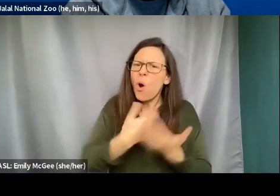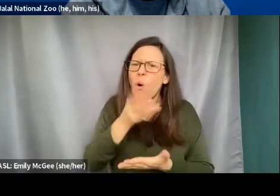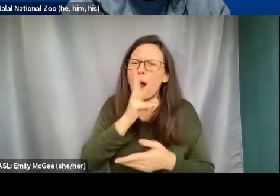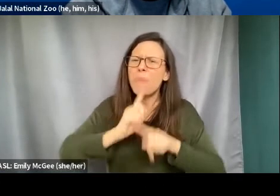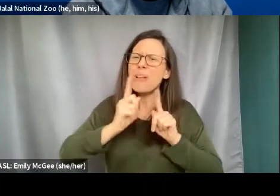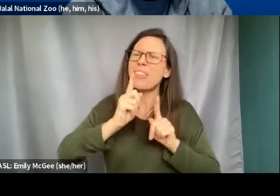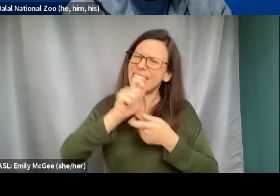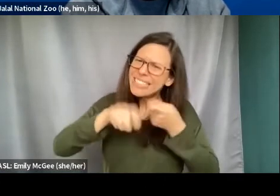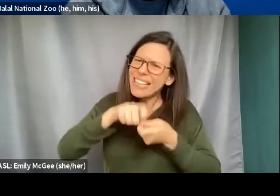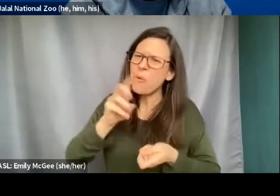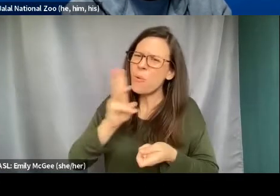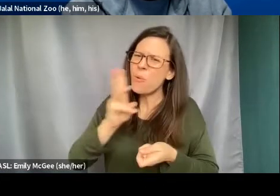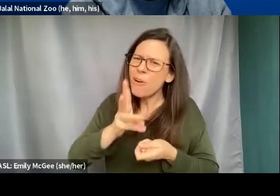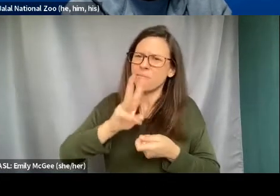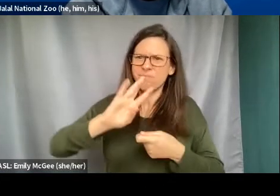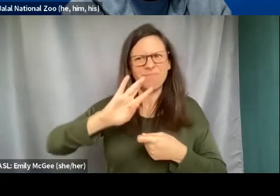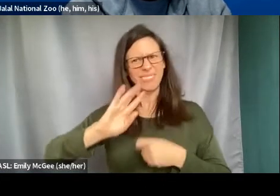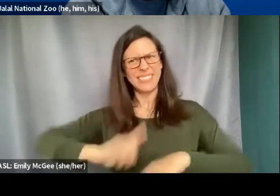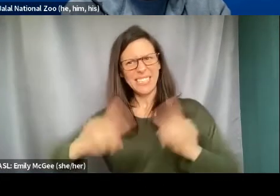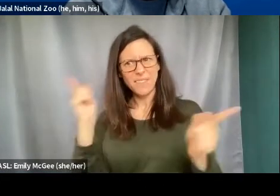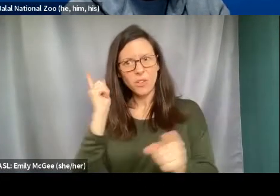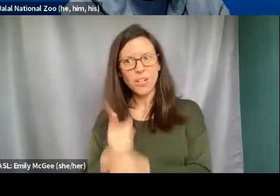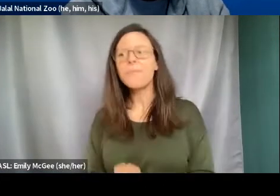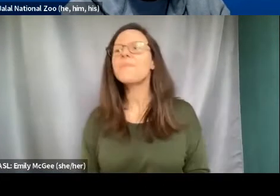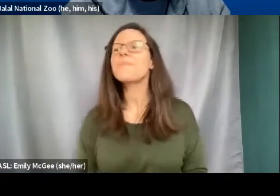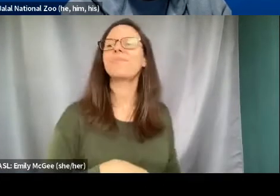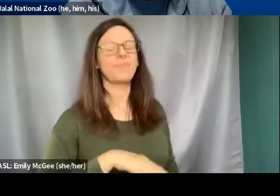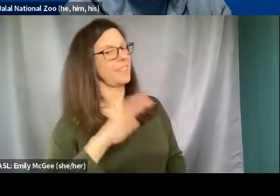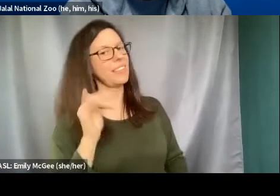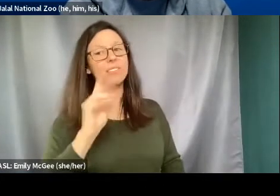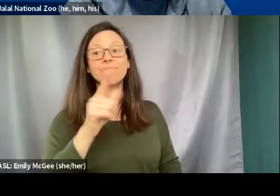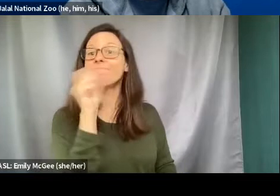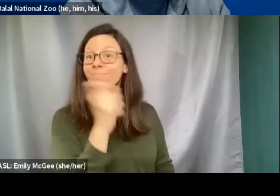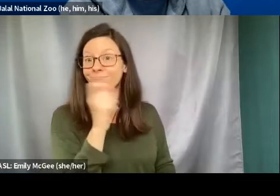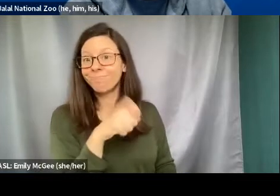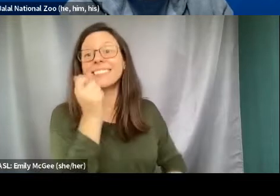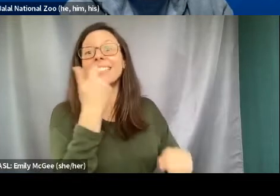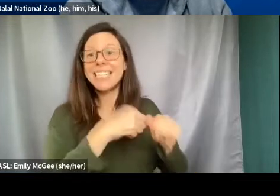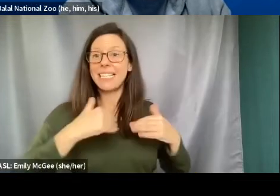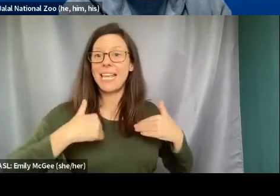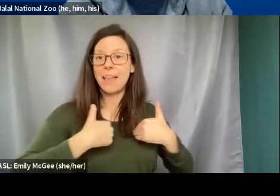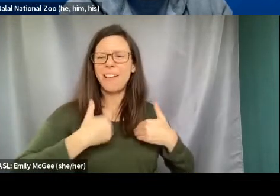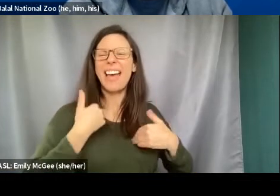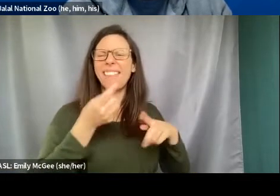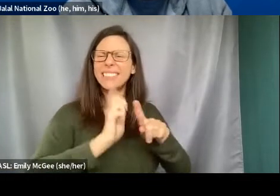Jalal: You hit the nail on the head, absolutely. Each animal has its own requirements and they have different needs. Uh, we have